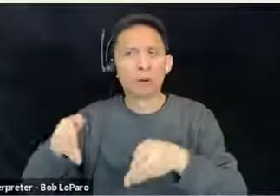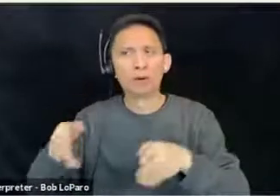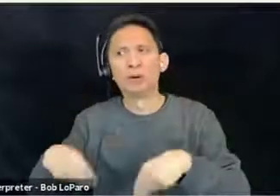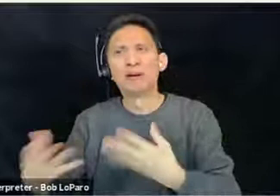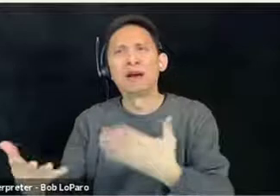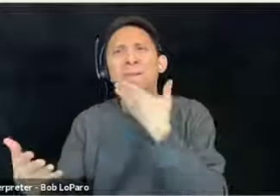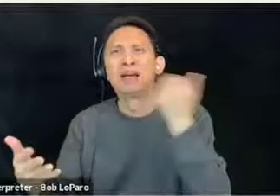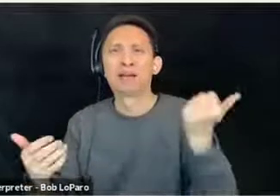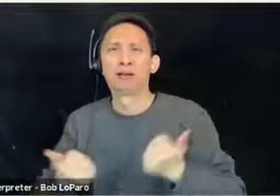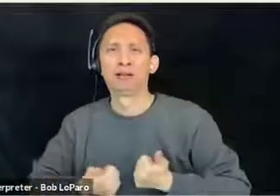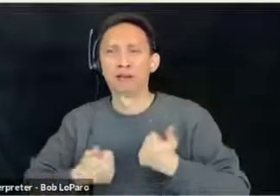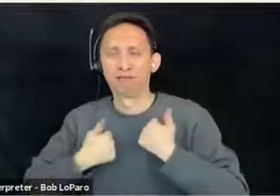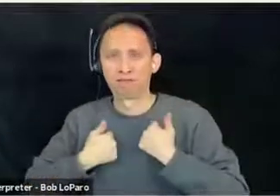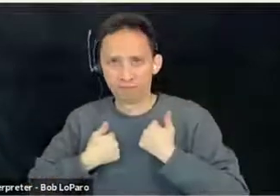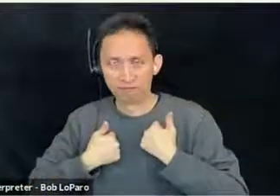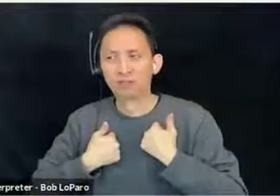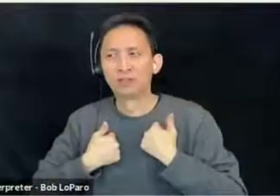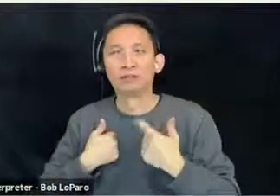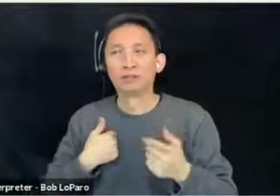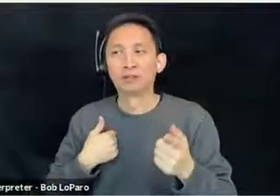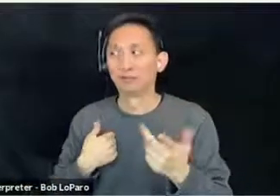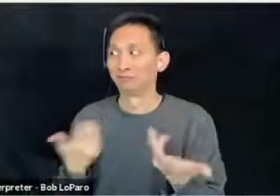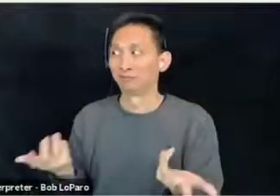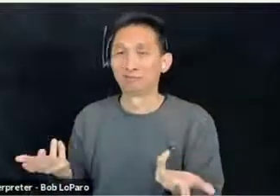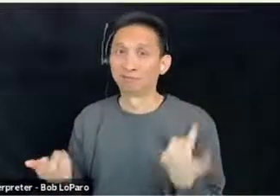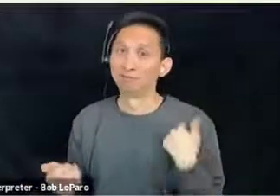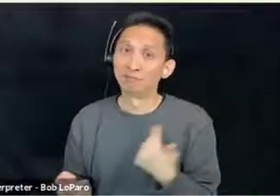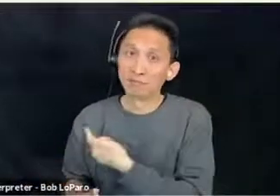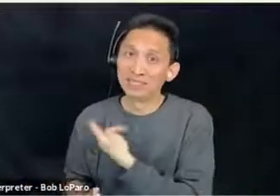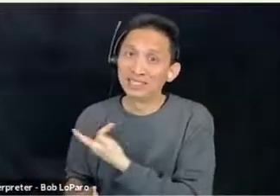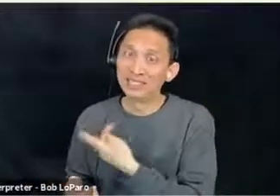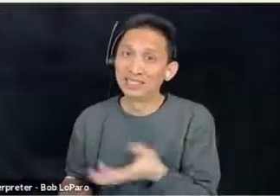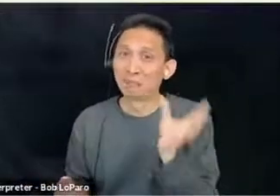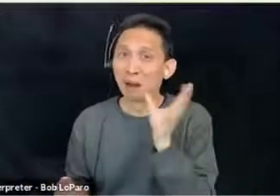of children with this disease, children and adults with this disease